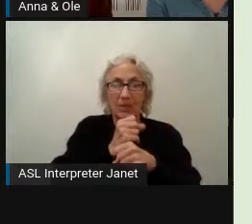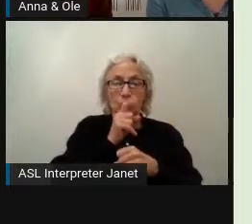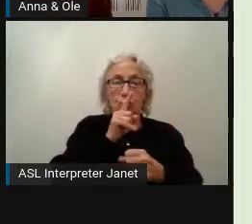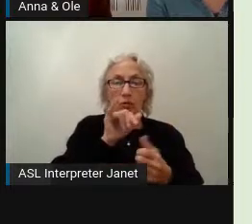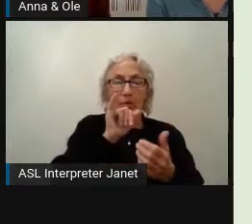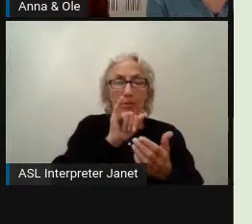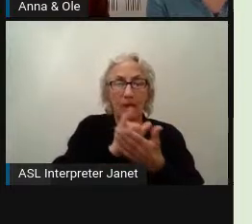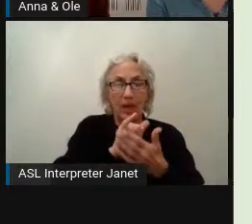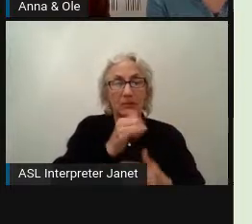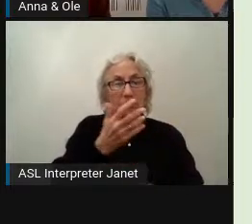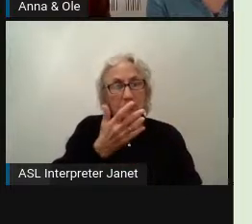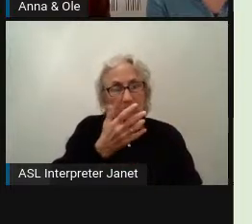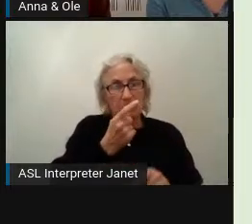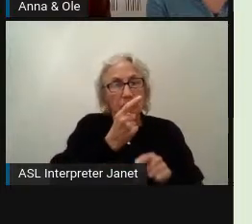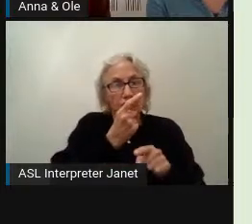That means for instance if we want to have an